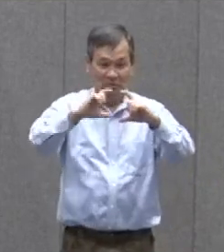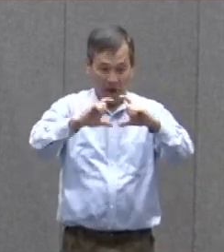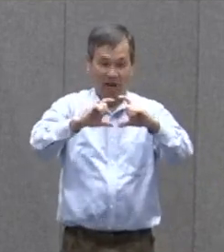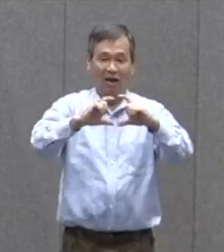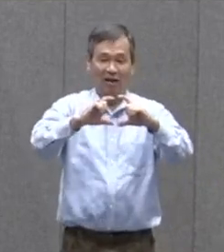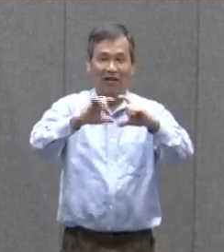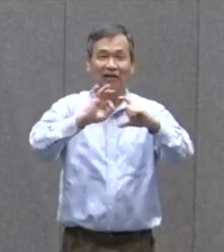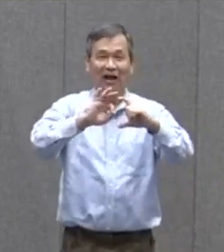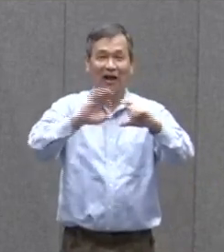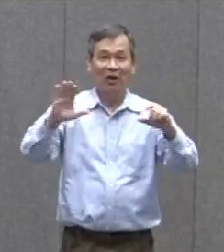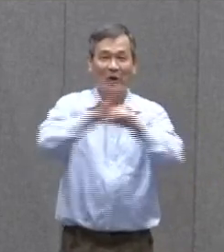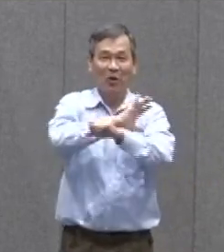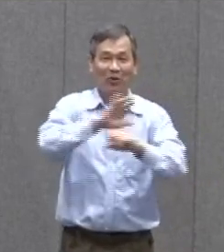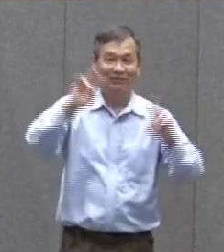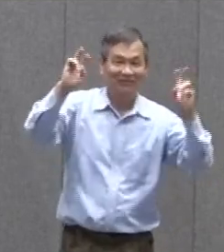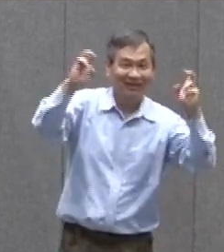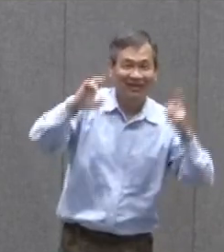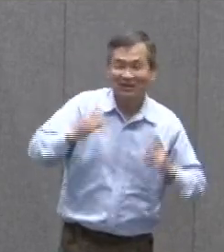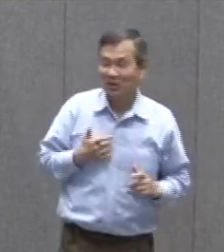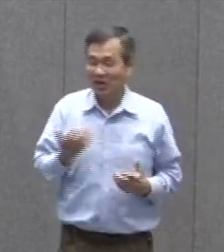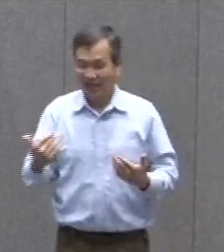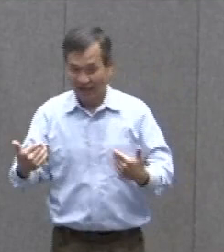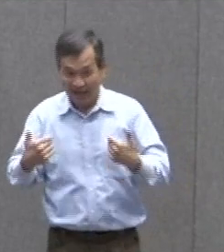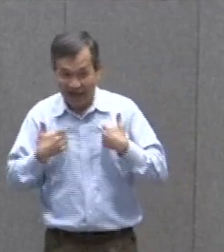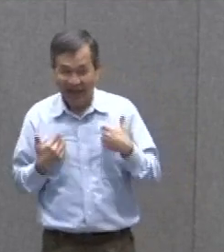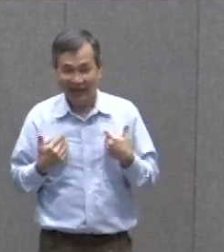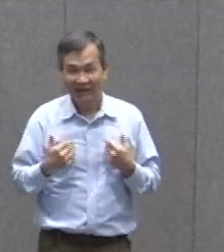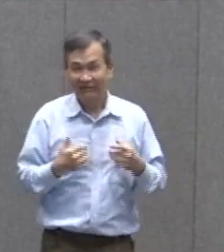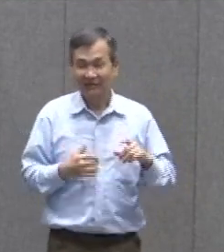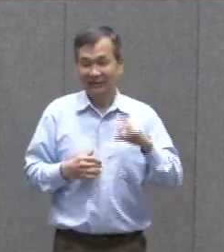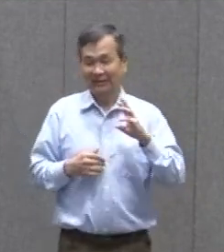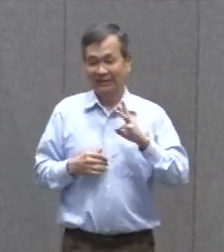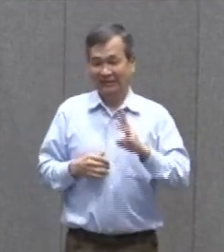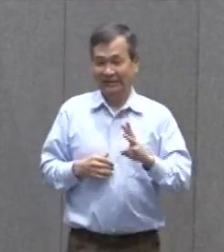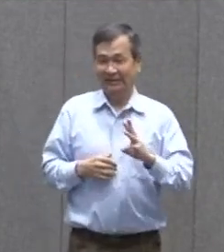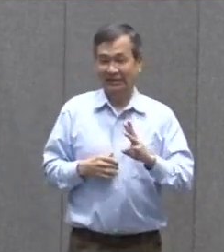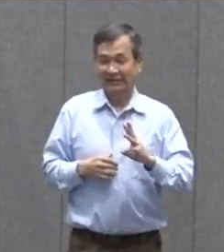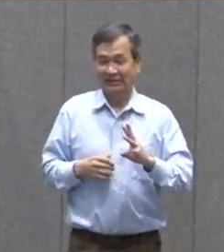So when I have six, and I'm going to add,